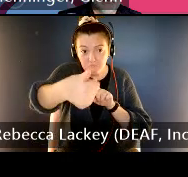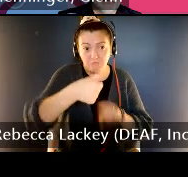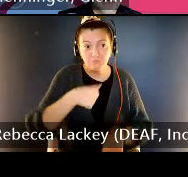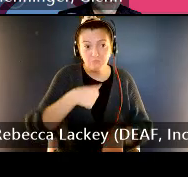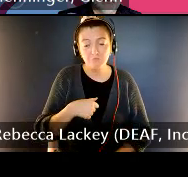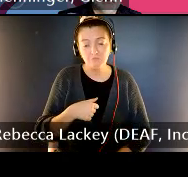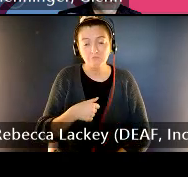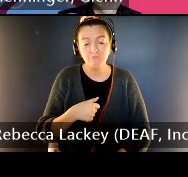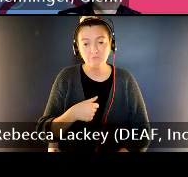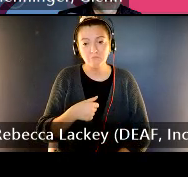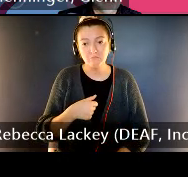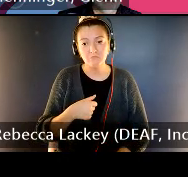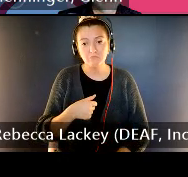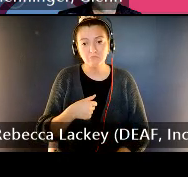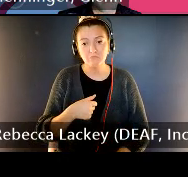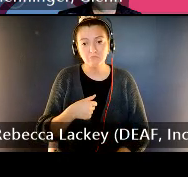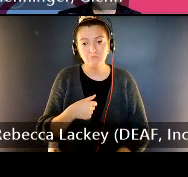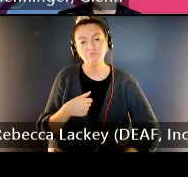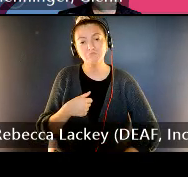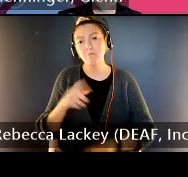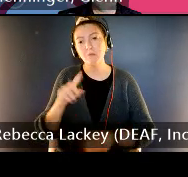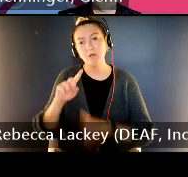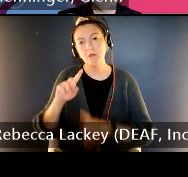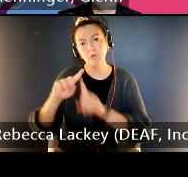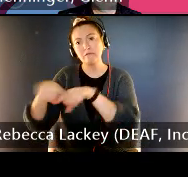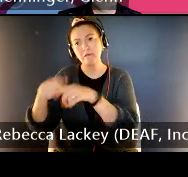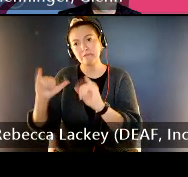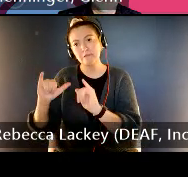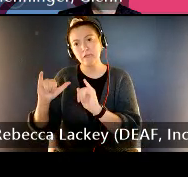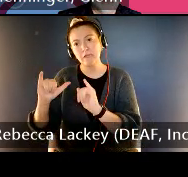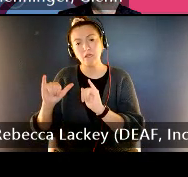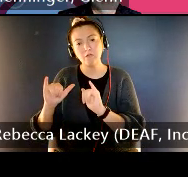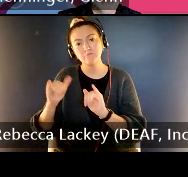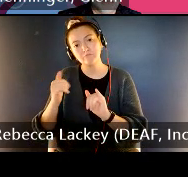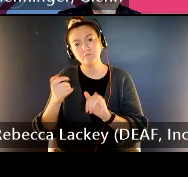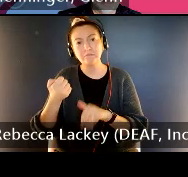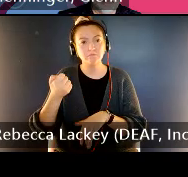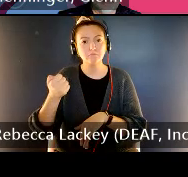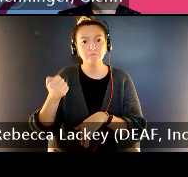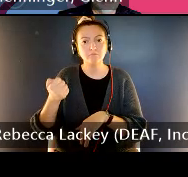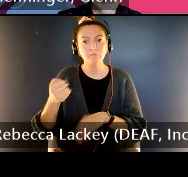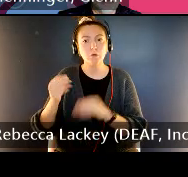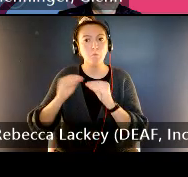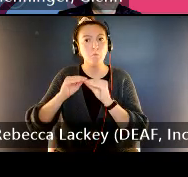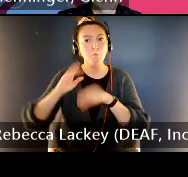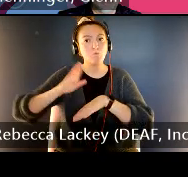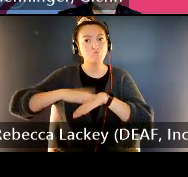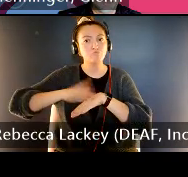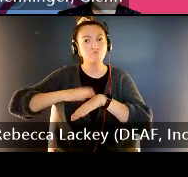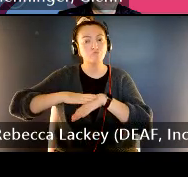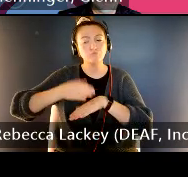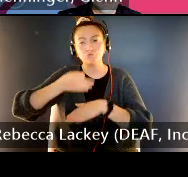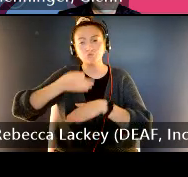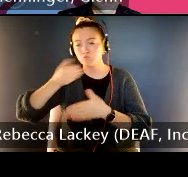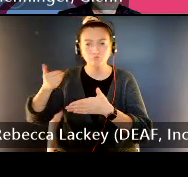road there, but there is a sign. So this one does kind of give you a heads up warning that you're coming towards